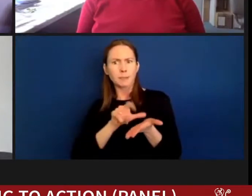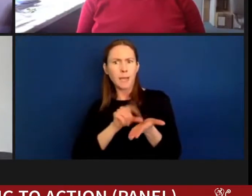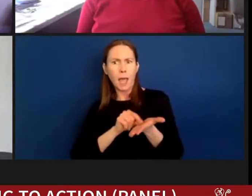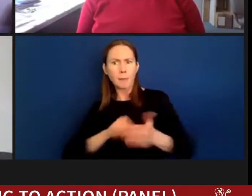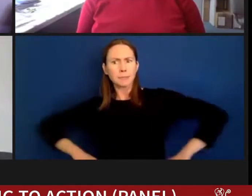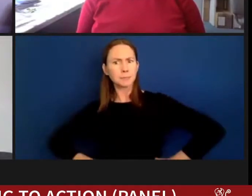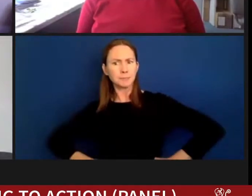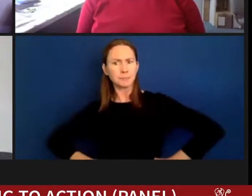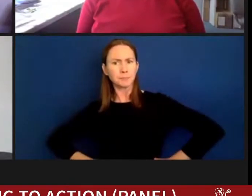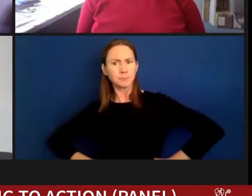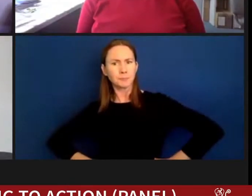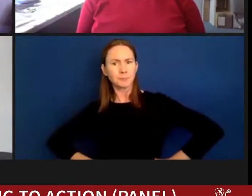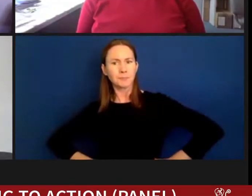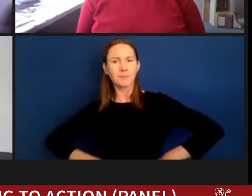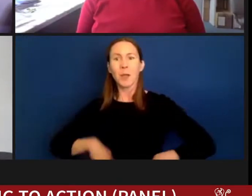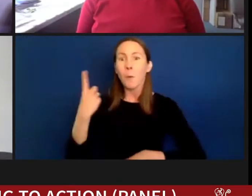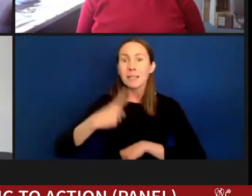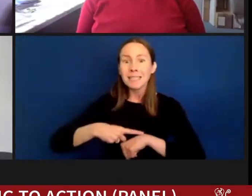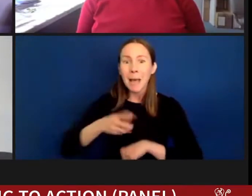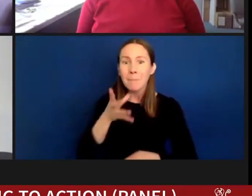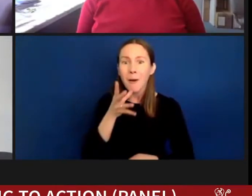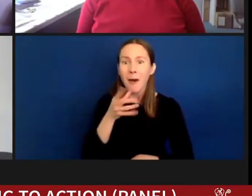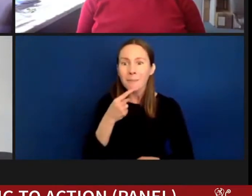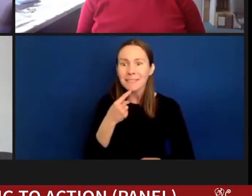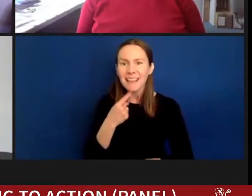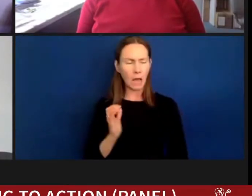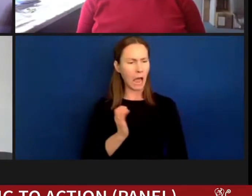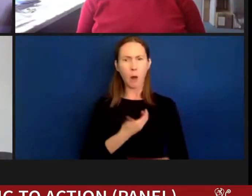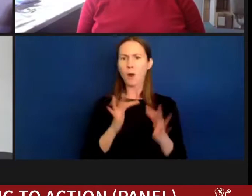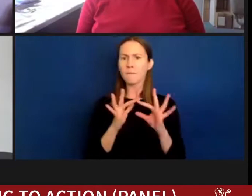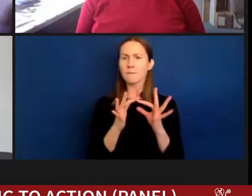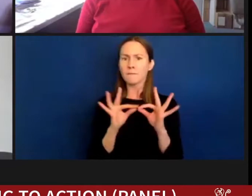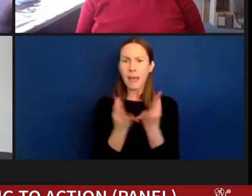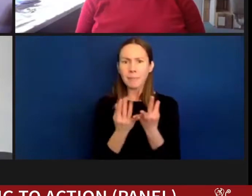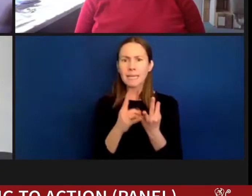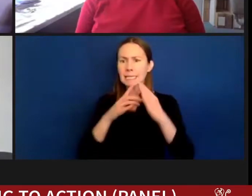And one point she said, “Our family will be silent no longer.”